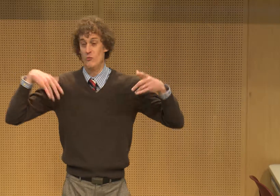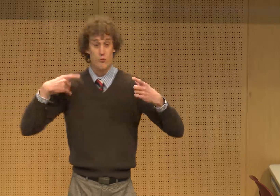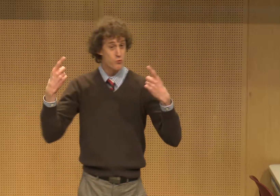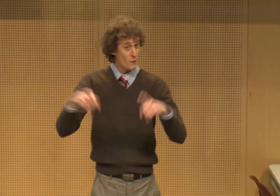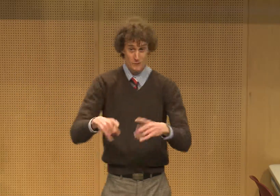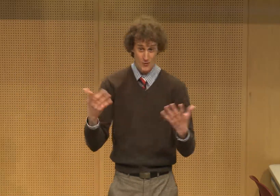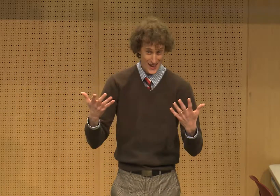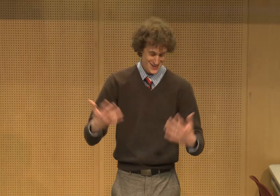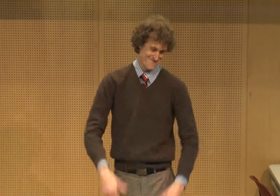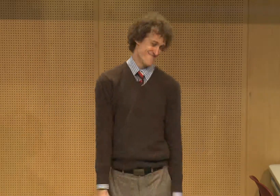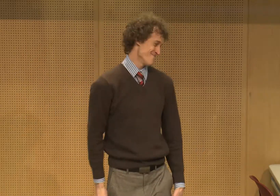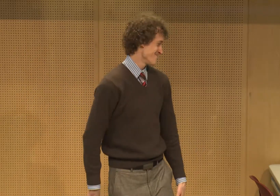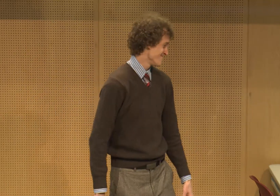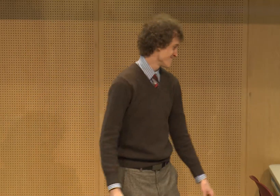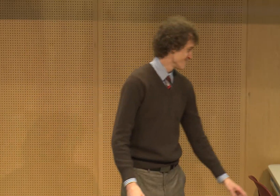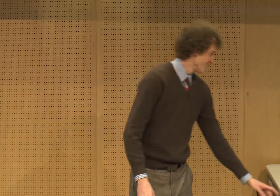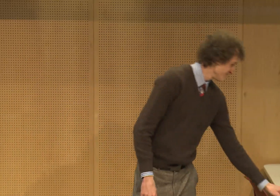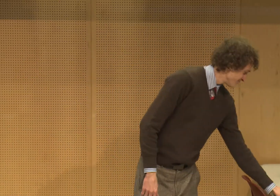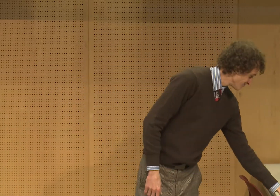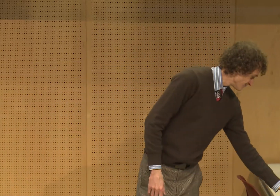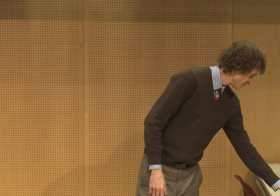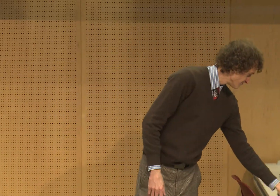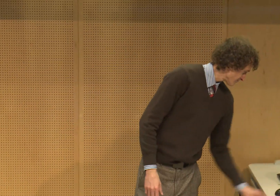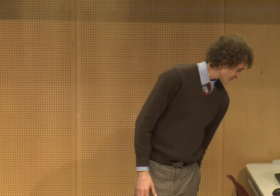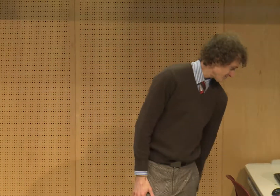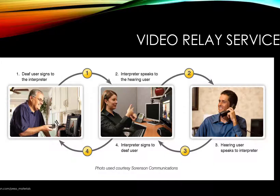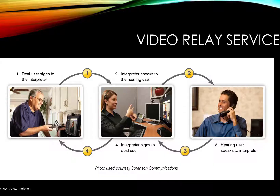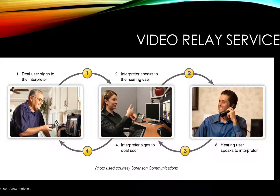and that is what really got my motivation going to go back to school again.